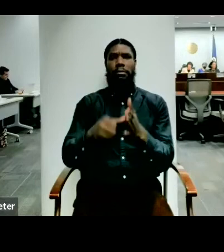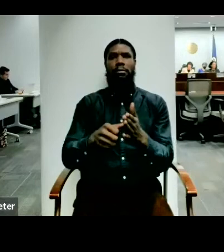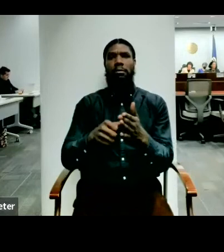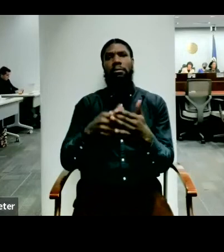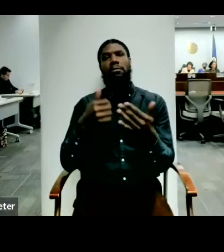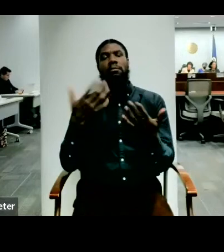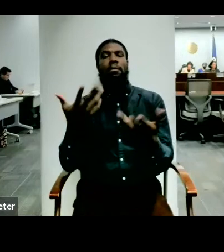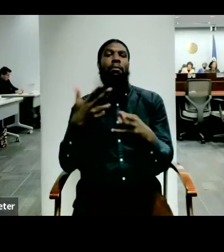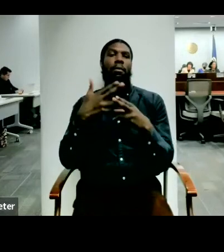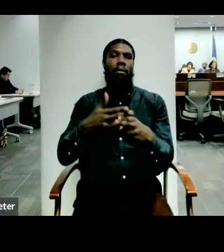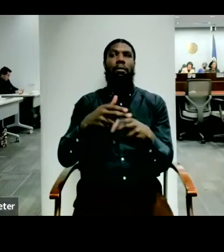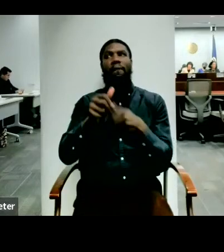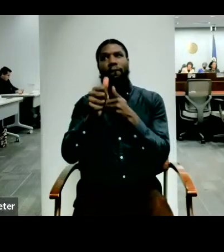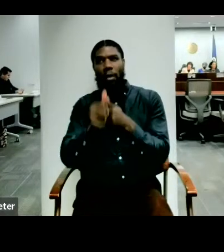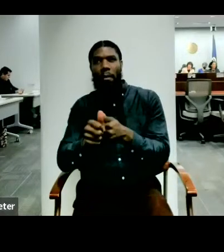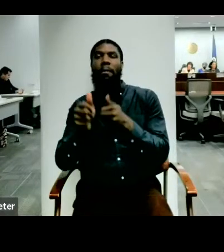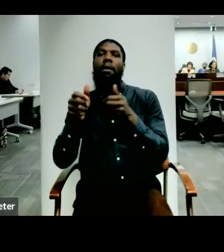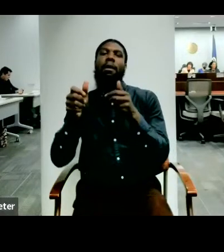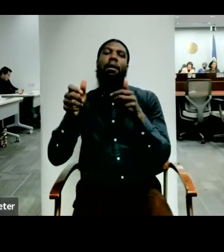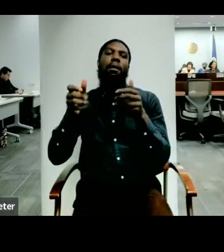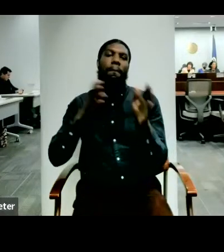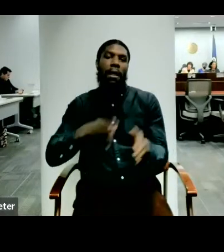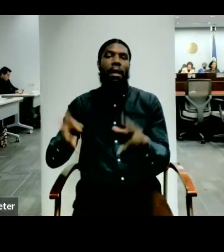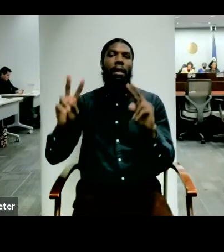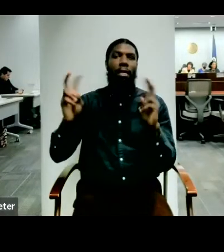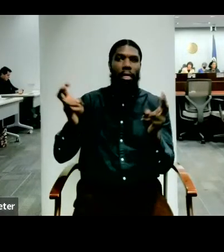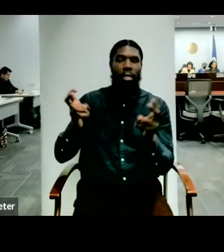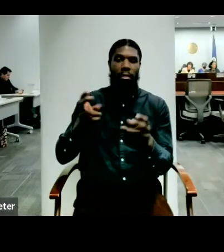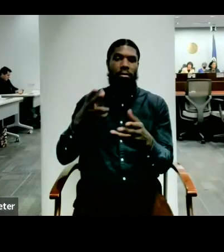call it an enforcement plan, I know that's the nomenclature, it is a compliance plan.